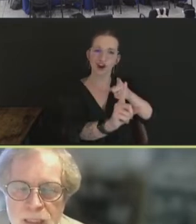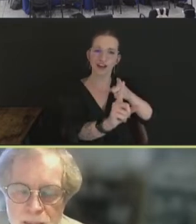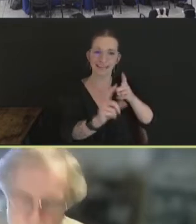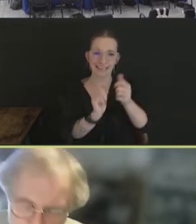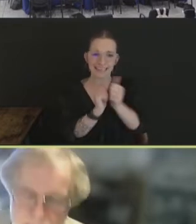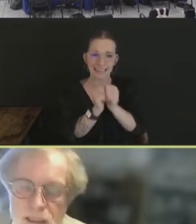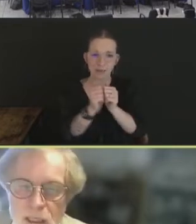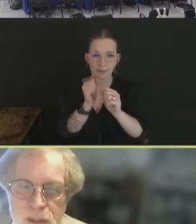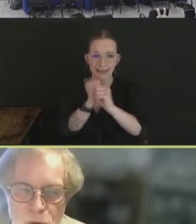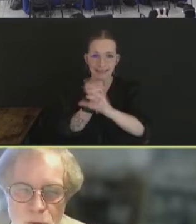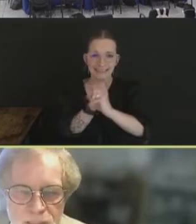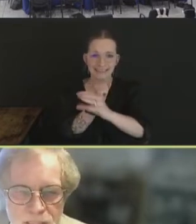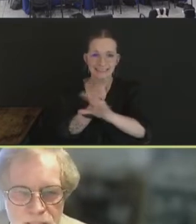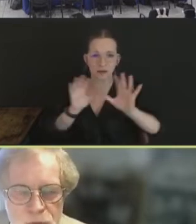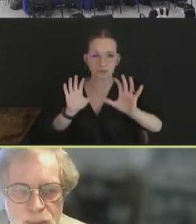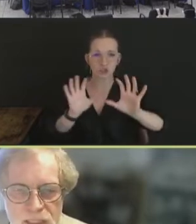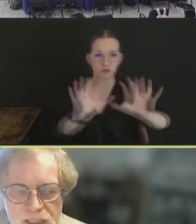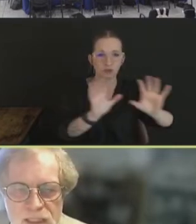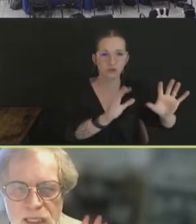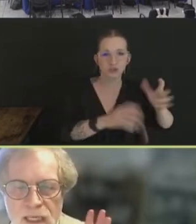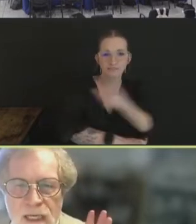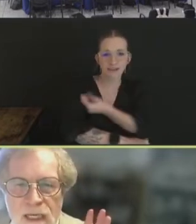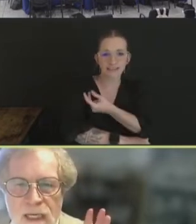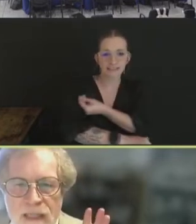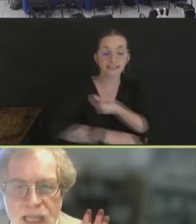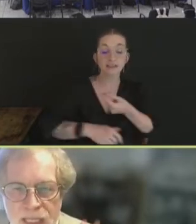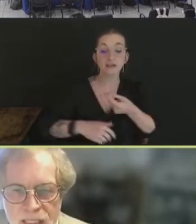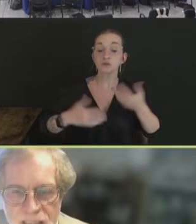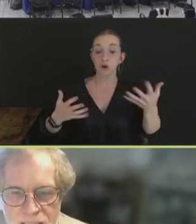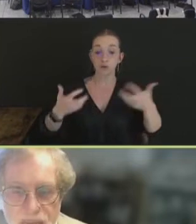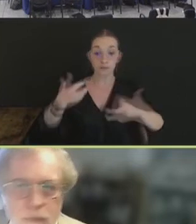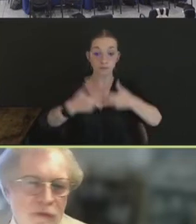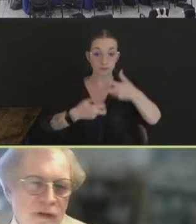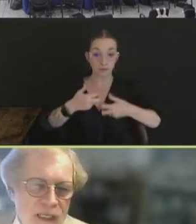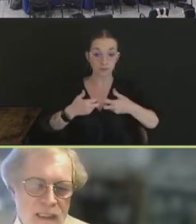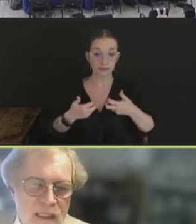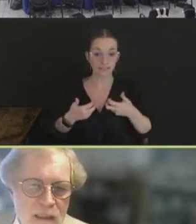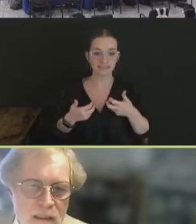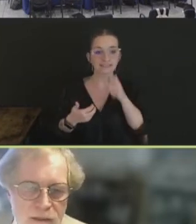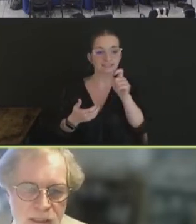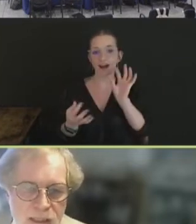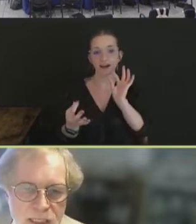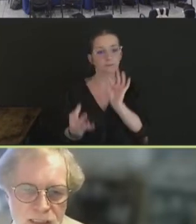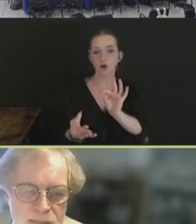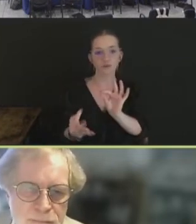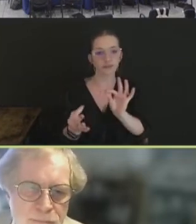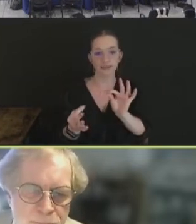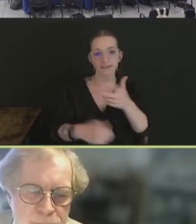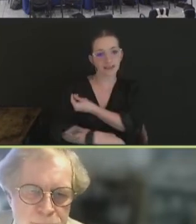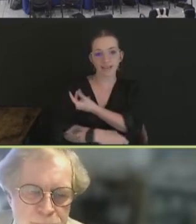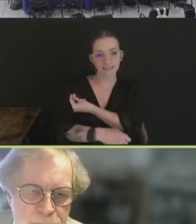So, the issue is it is not a perfect vaccine, clearly.